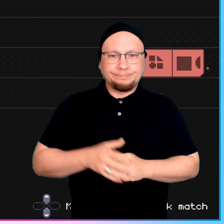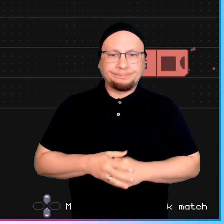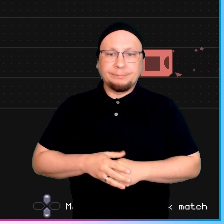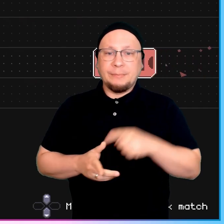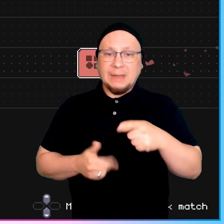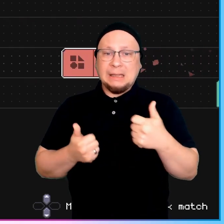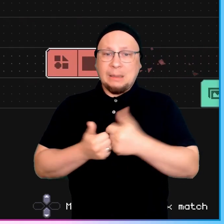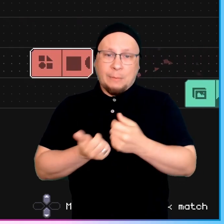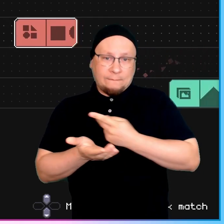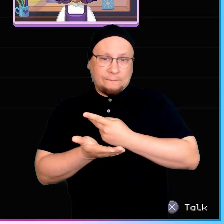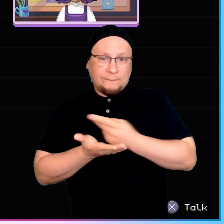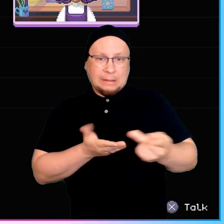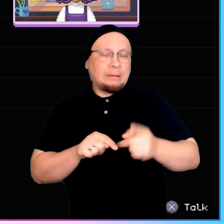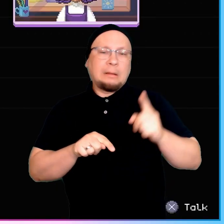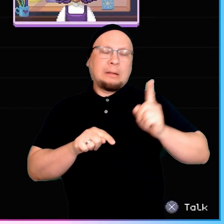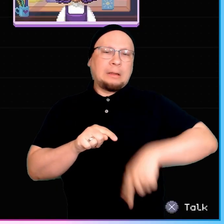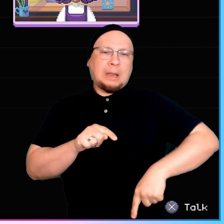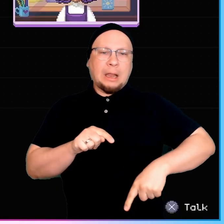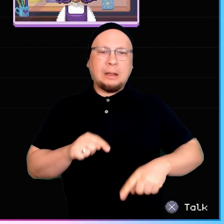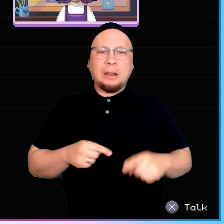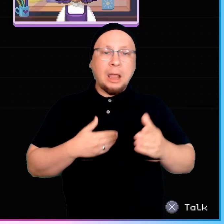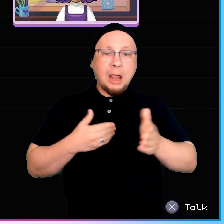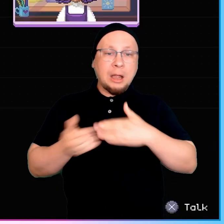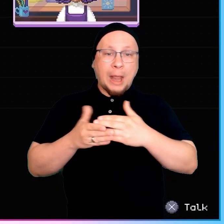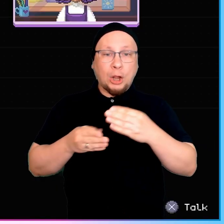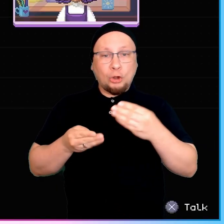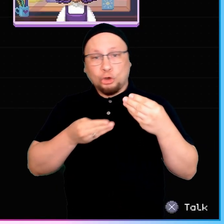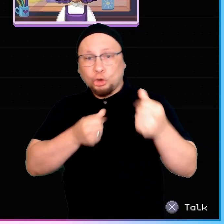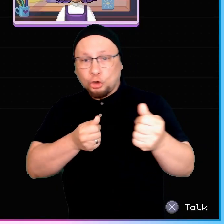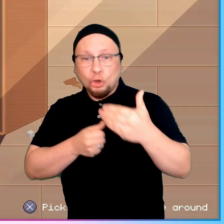how you do your colleagues will cheer you on and support you.